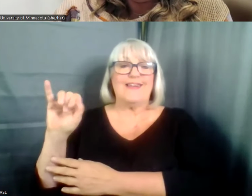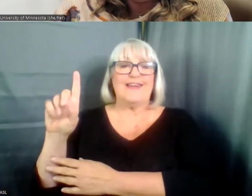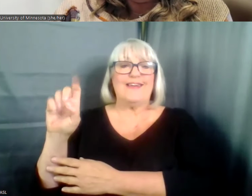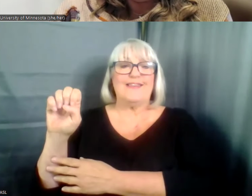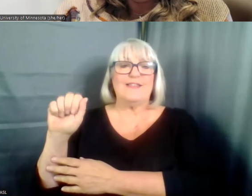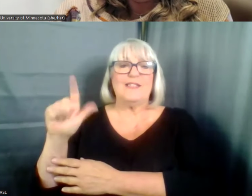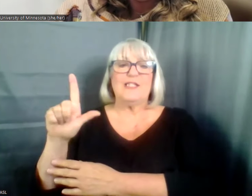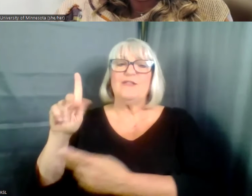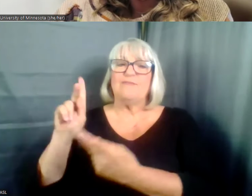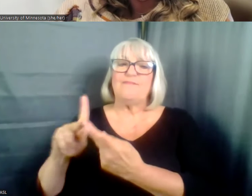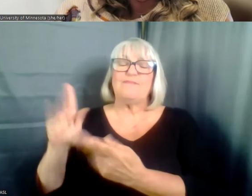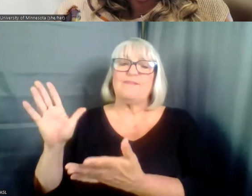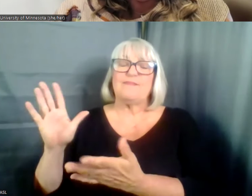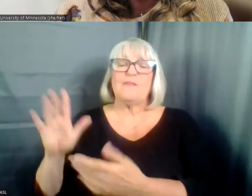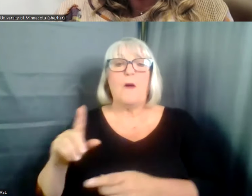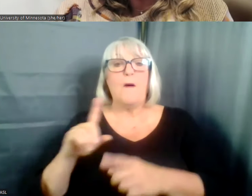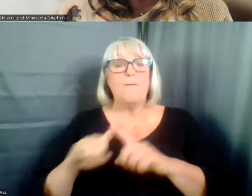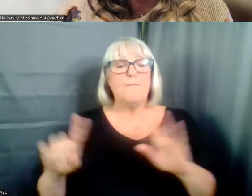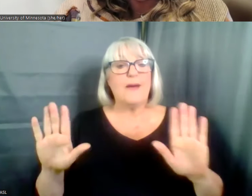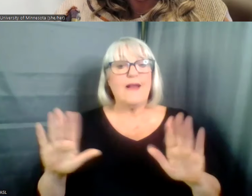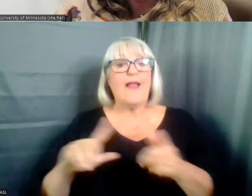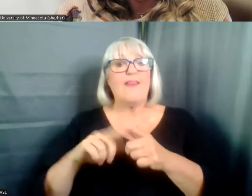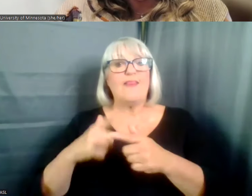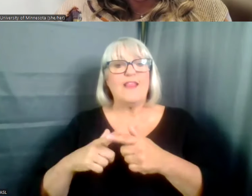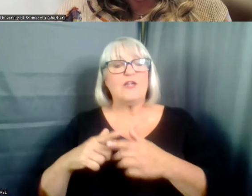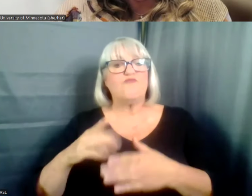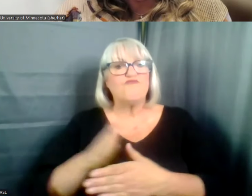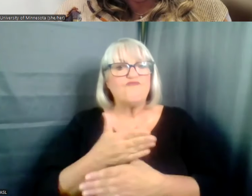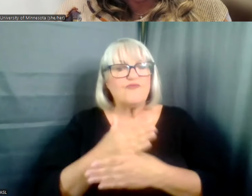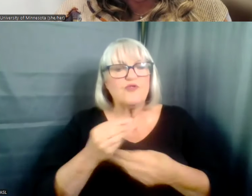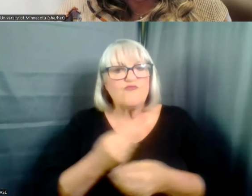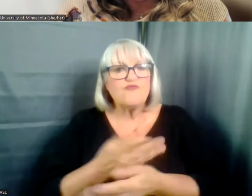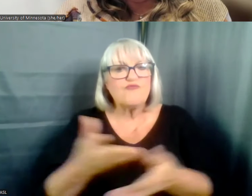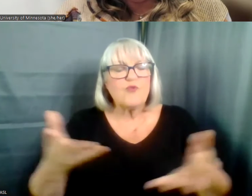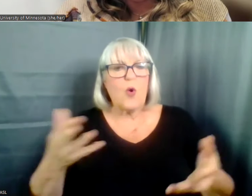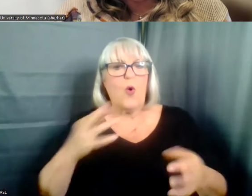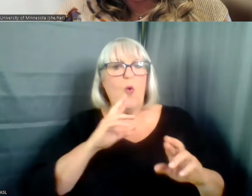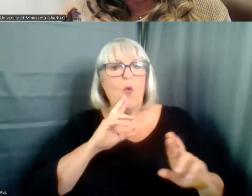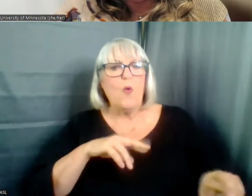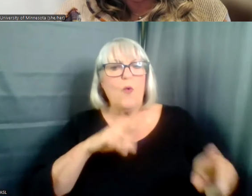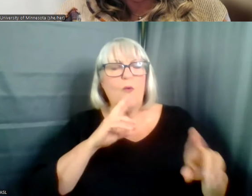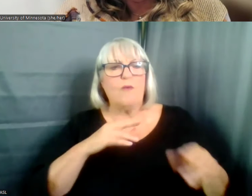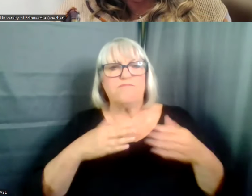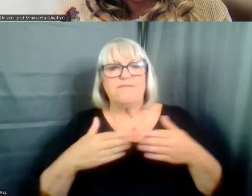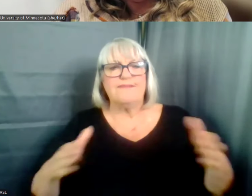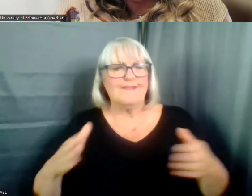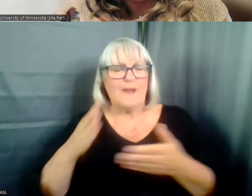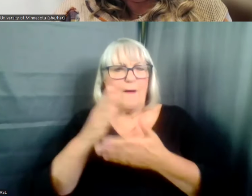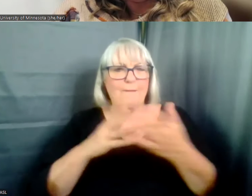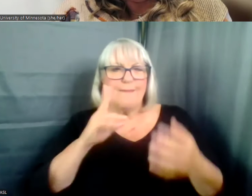And then actually sharing the results broadly. That's a step that is so often forgotten.